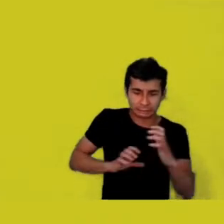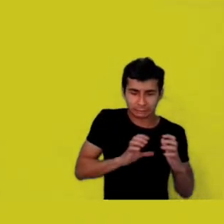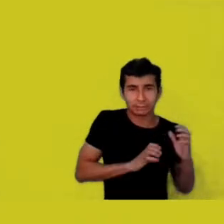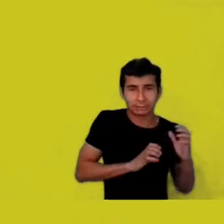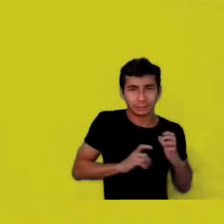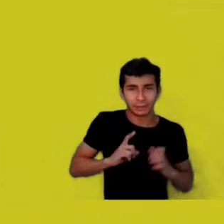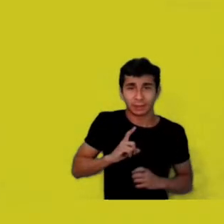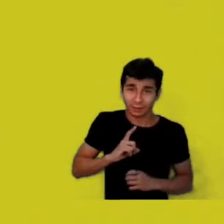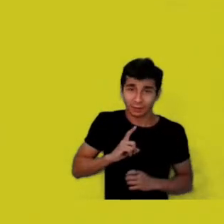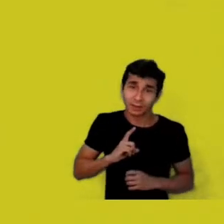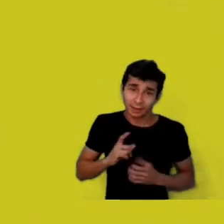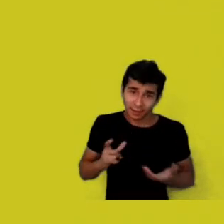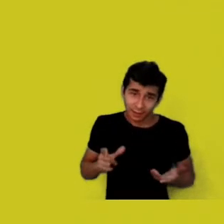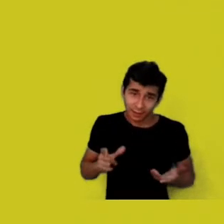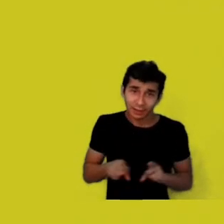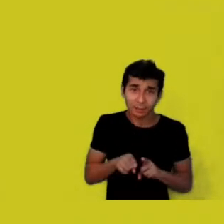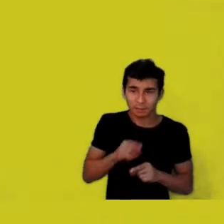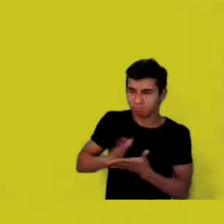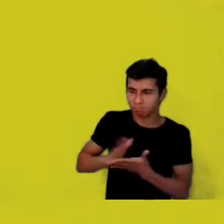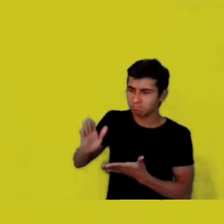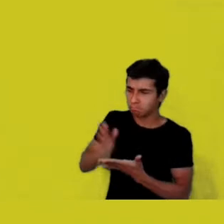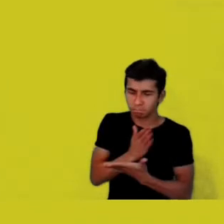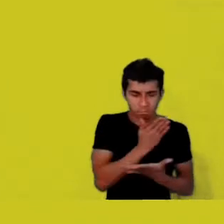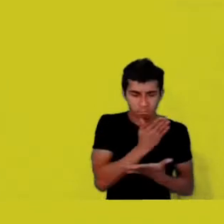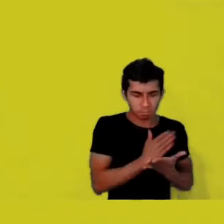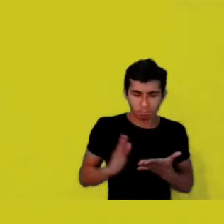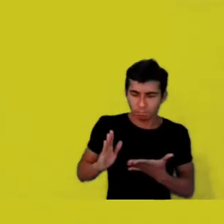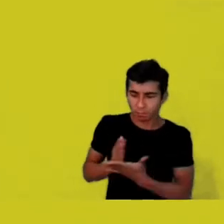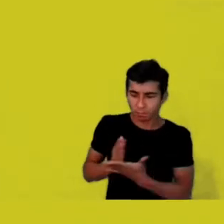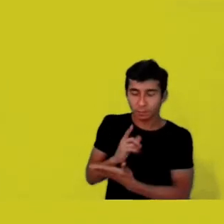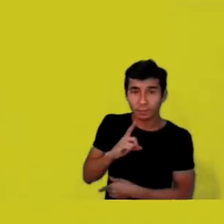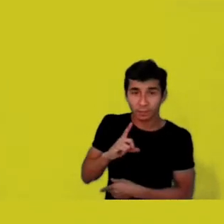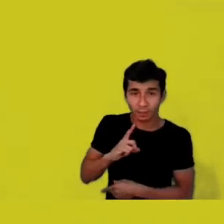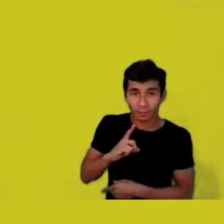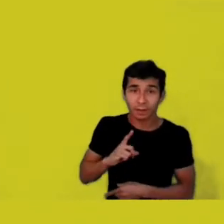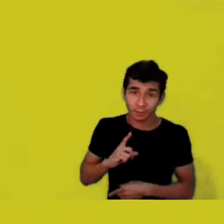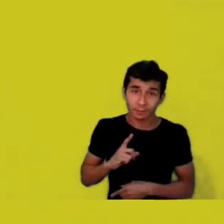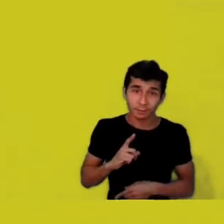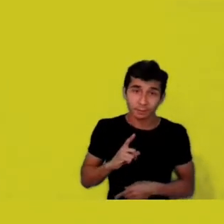And rejections, many times. It’s about owning up